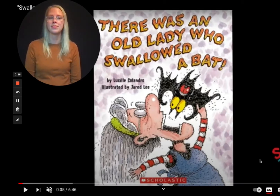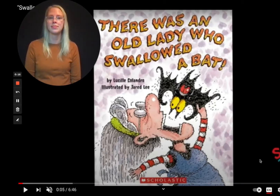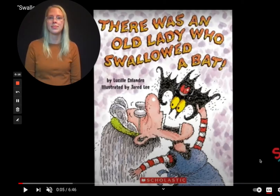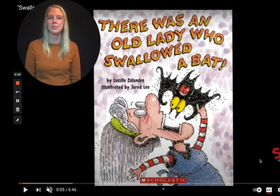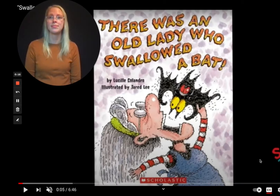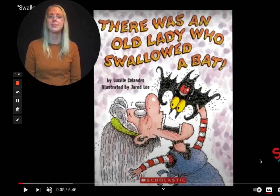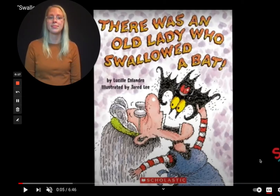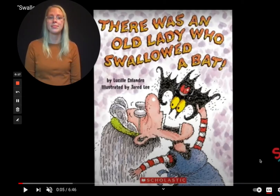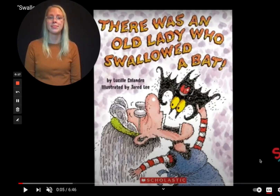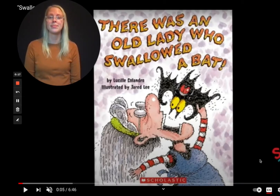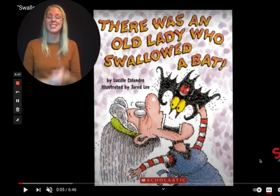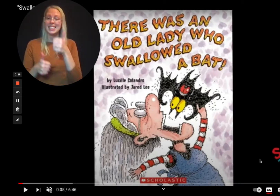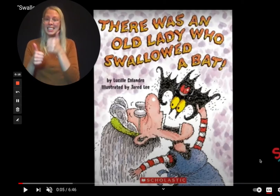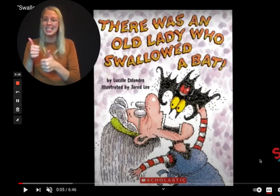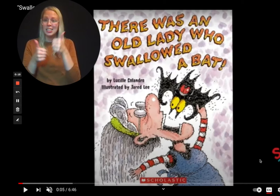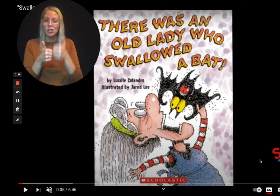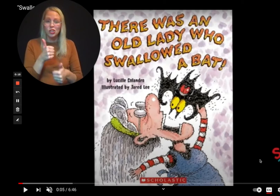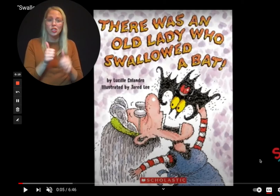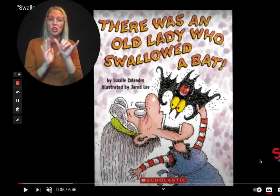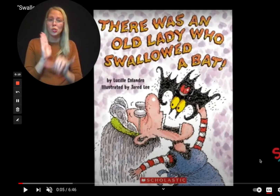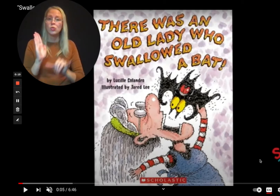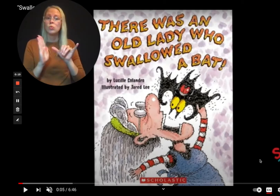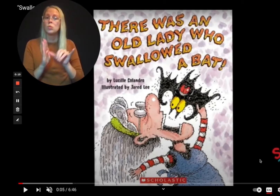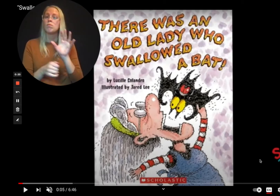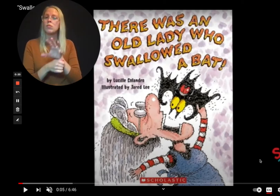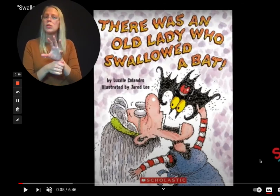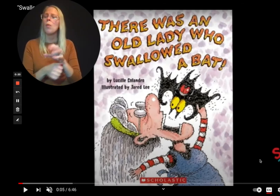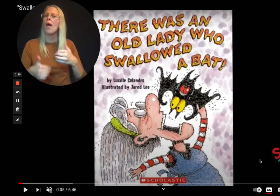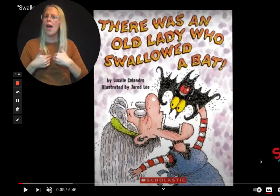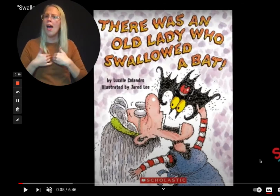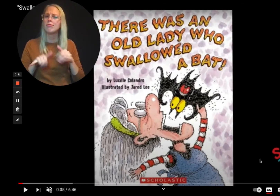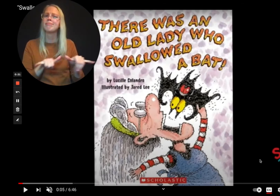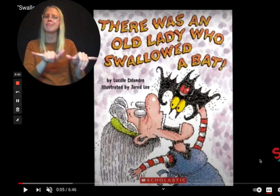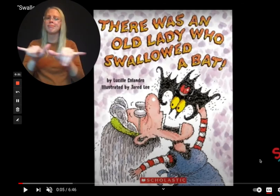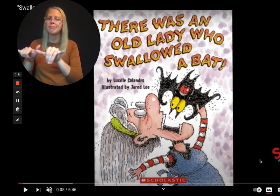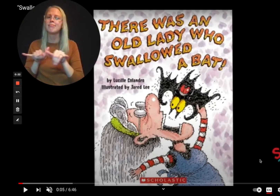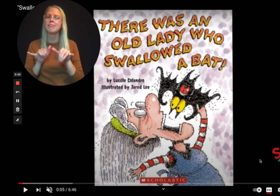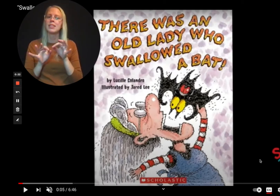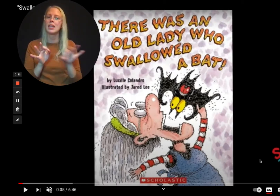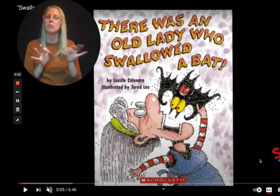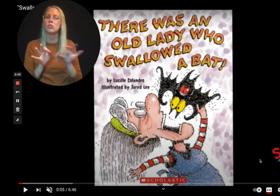Each YouTube video comes with standard captions. I will show you what they look like.